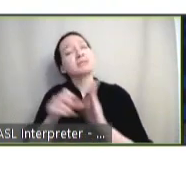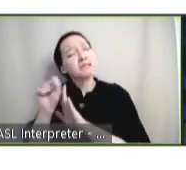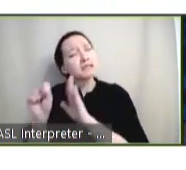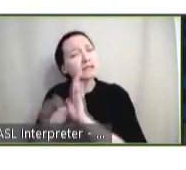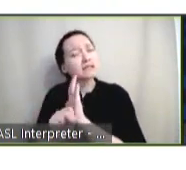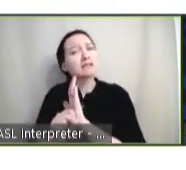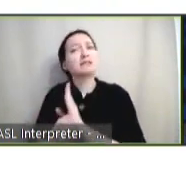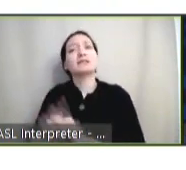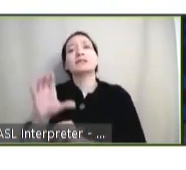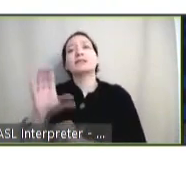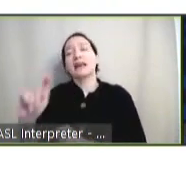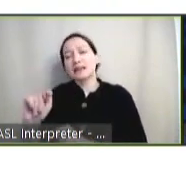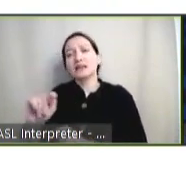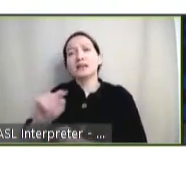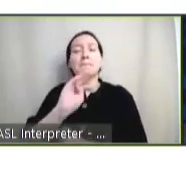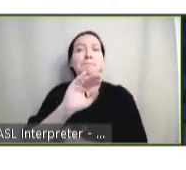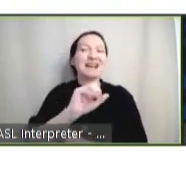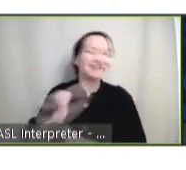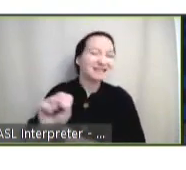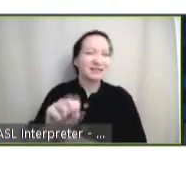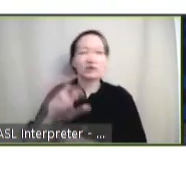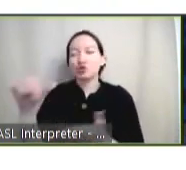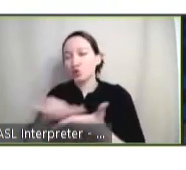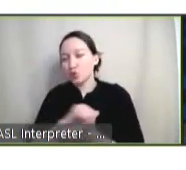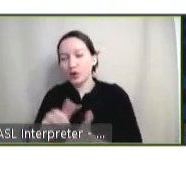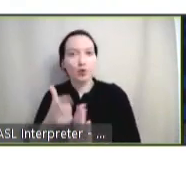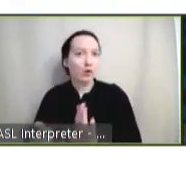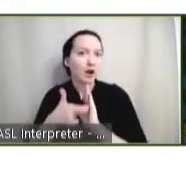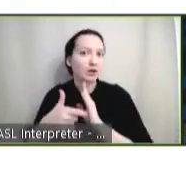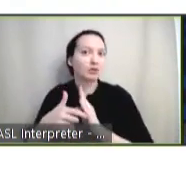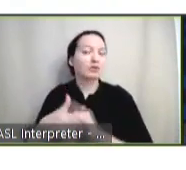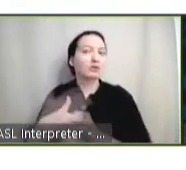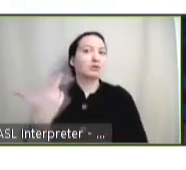Connecticut, Massachusetts, in New York, have also required boosters for health care workers.